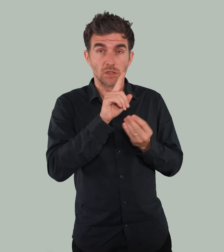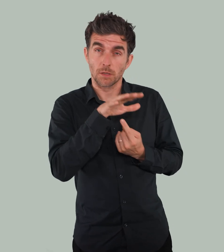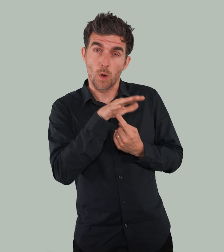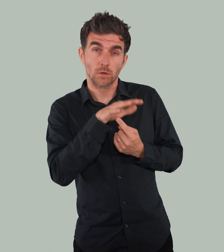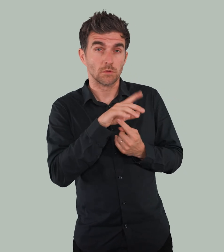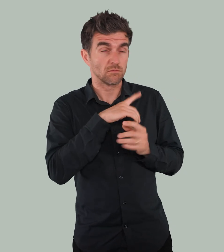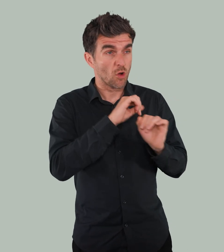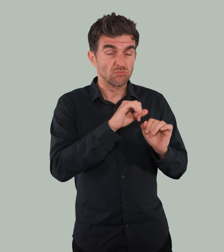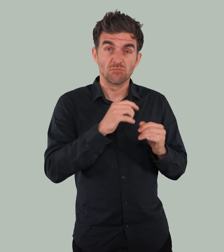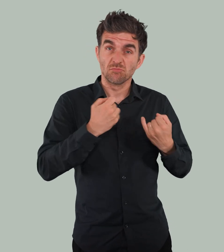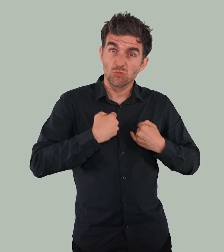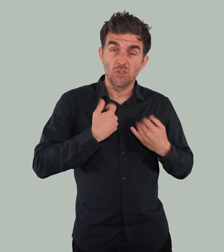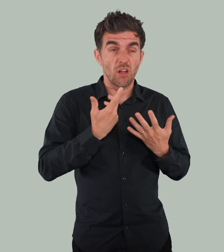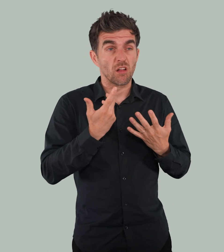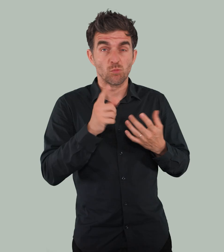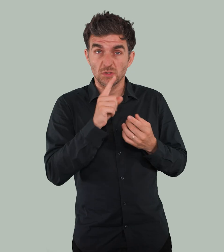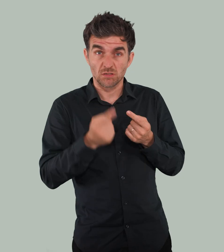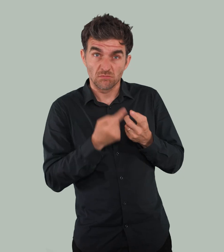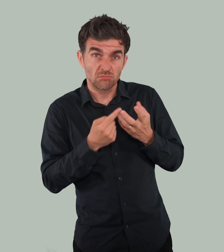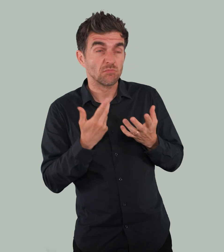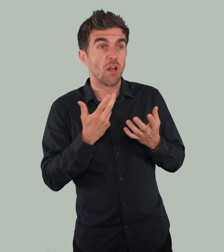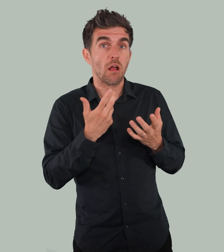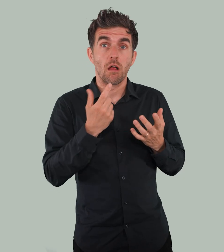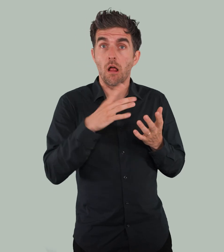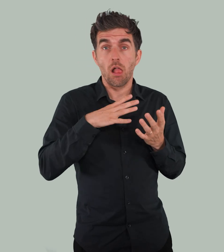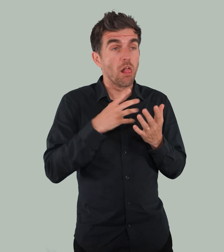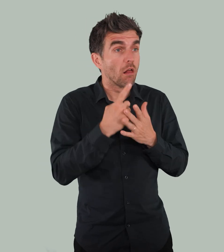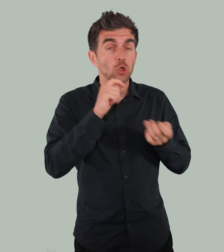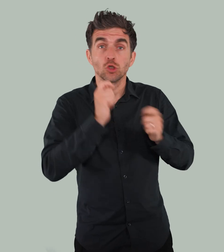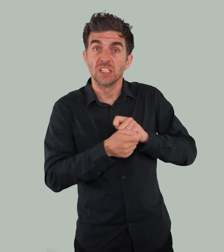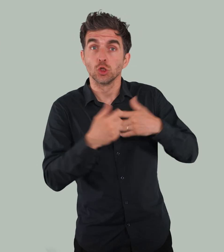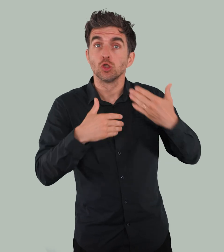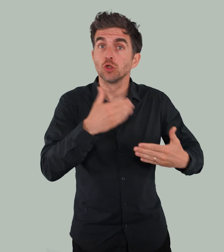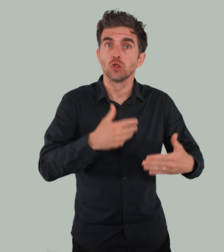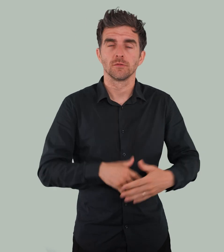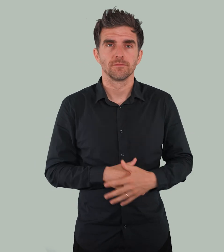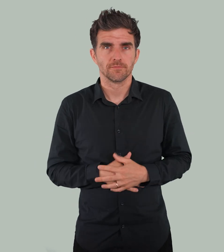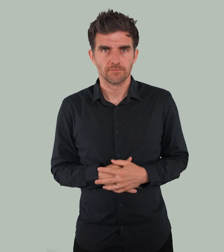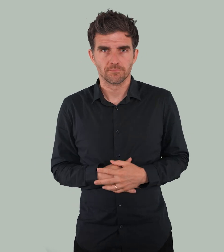prioritise their own needs as conditions, symptoms, and circumstances change.